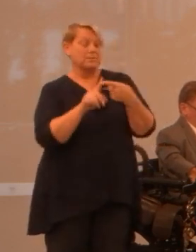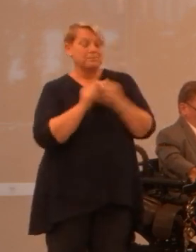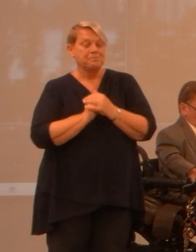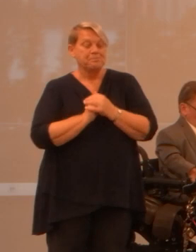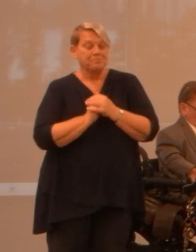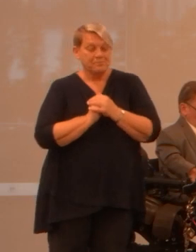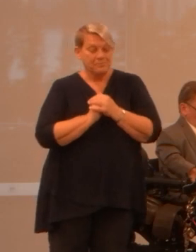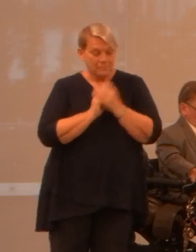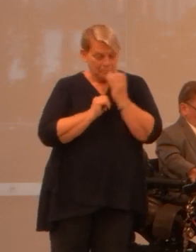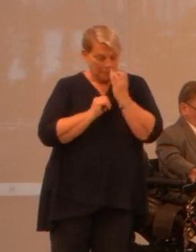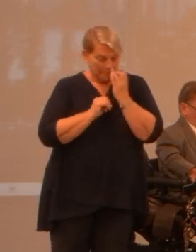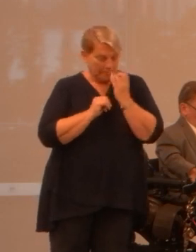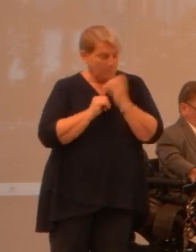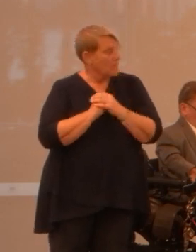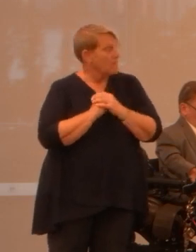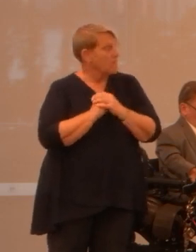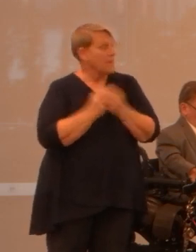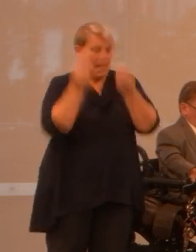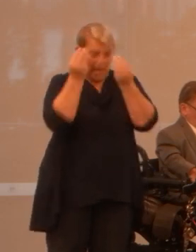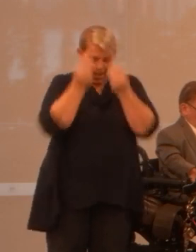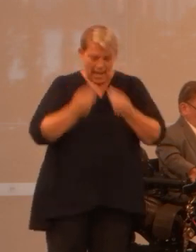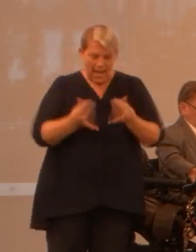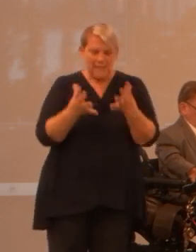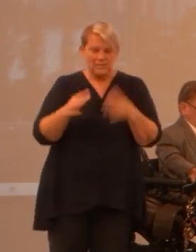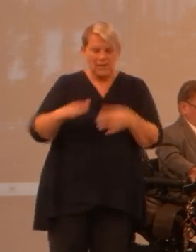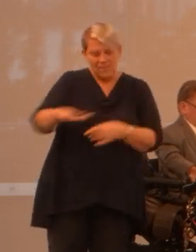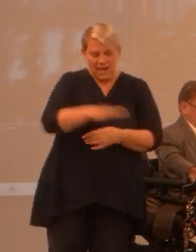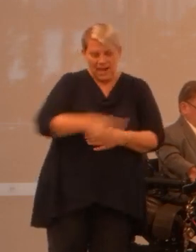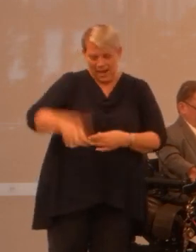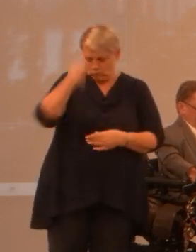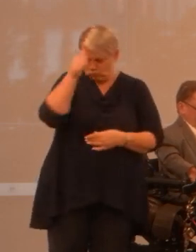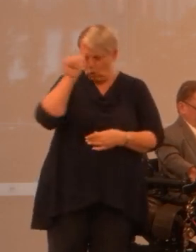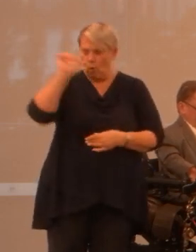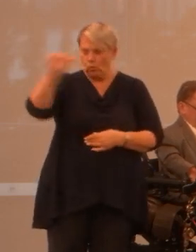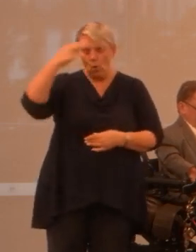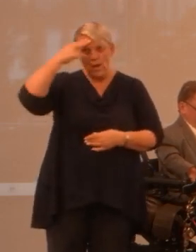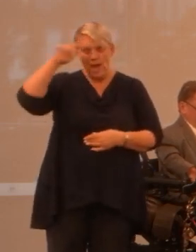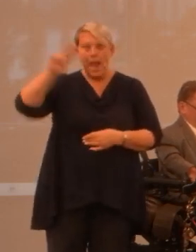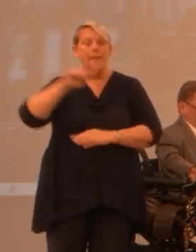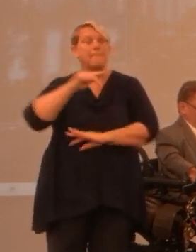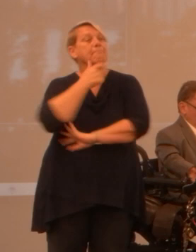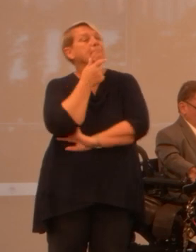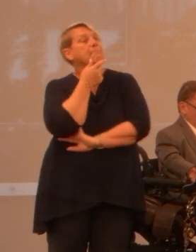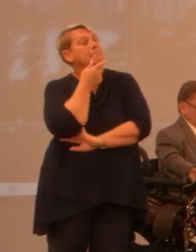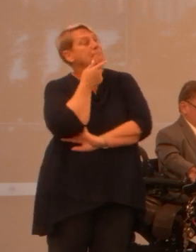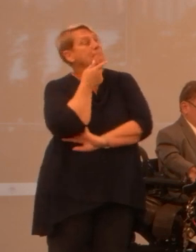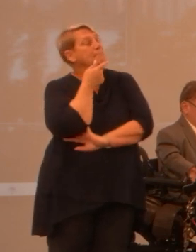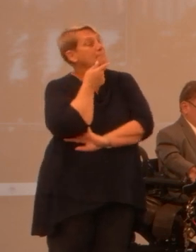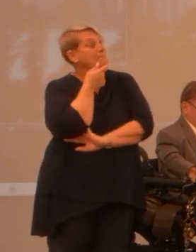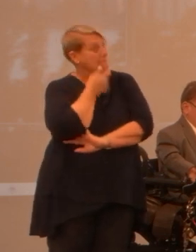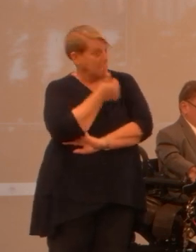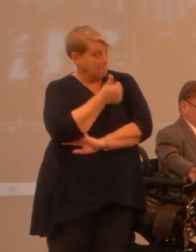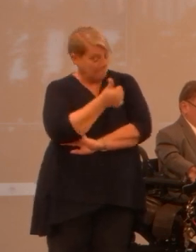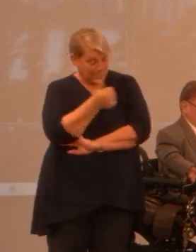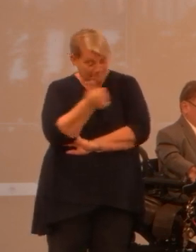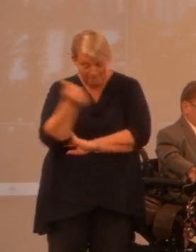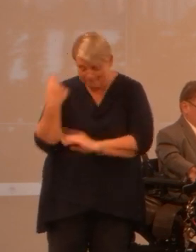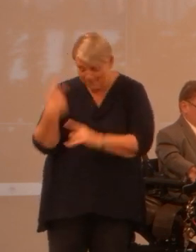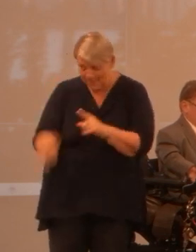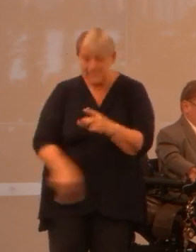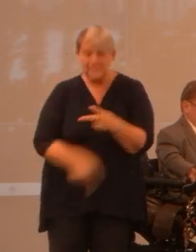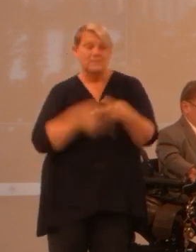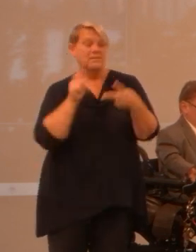boodja and the worl know, your name. All good? The next question, just let the